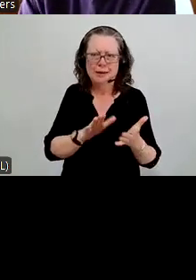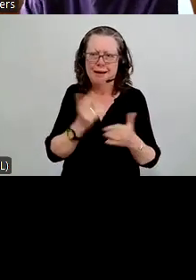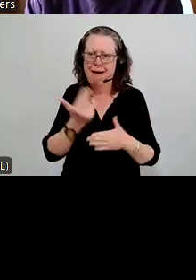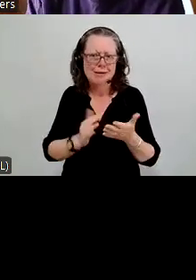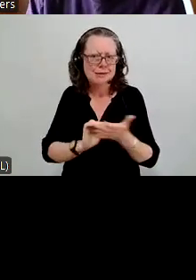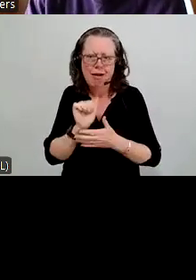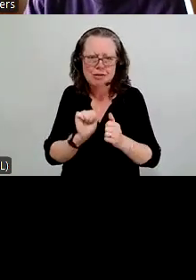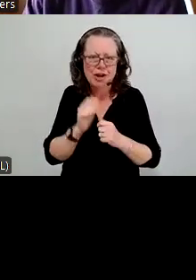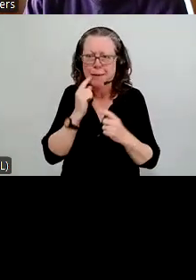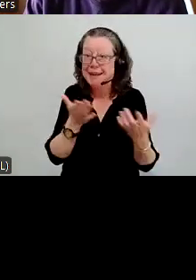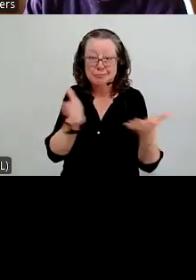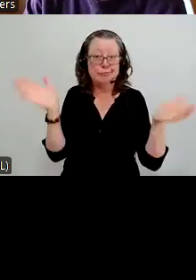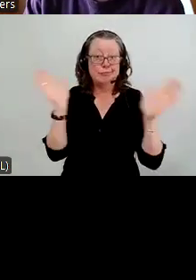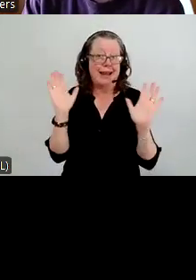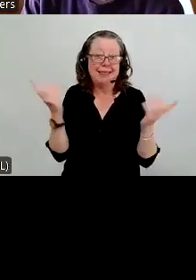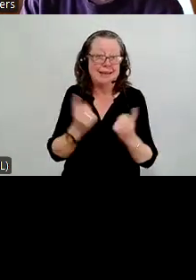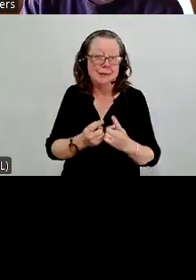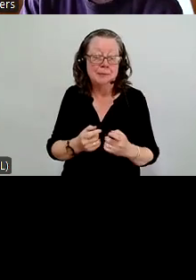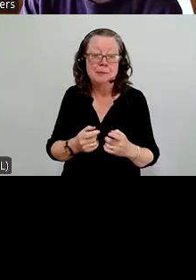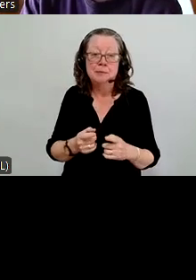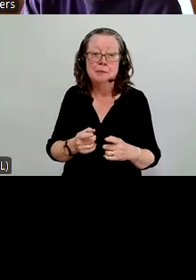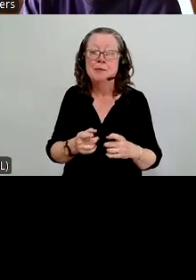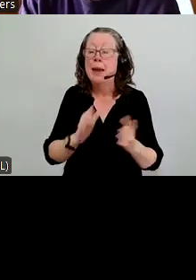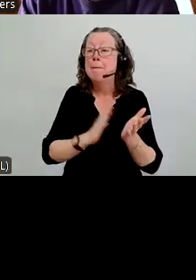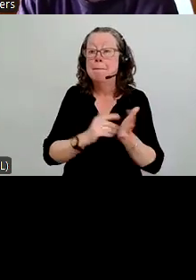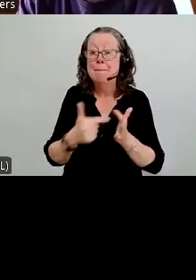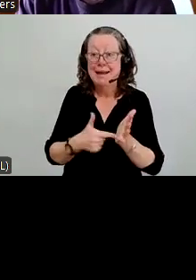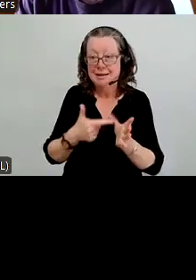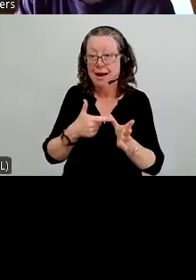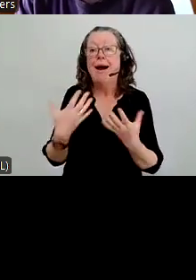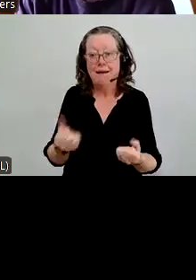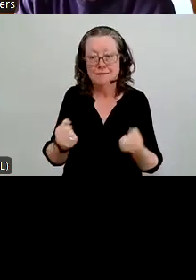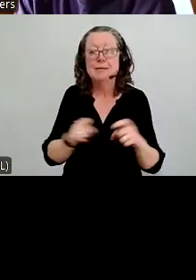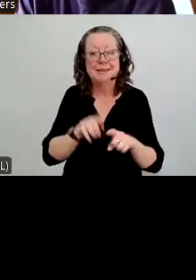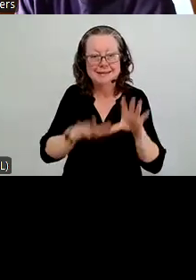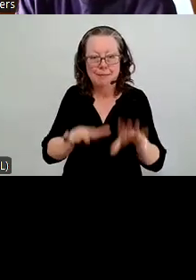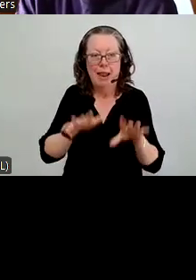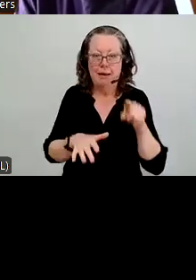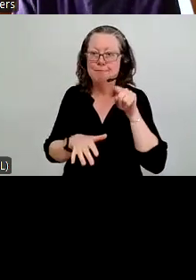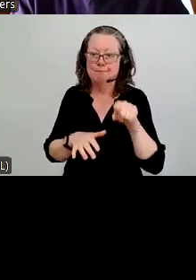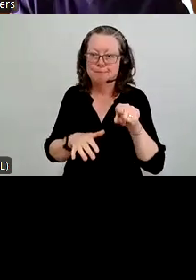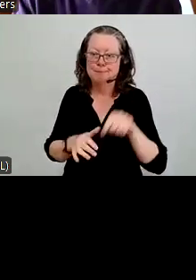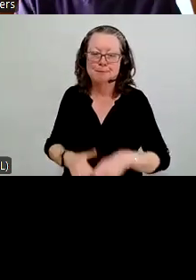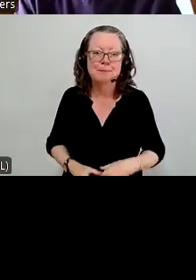It's quite interesting. The same goes for Meta as well, so you can look at what Meta ads are run at different places.